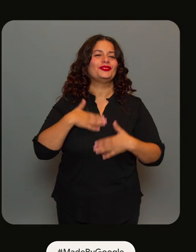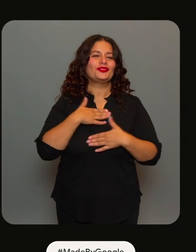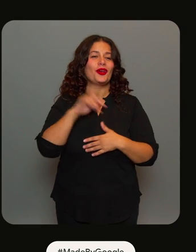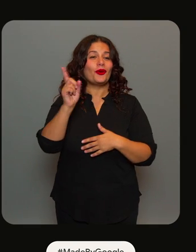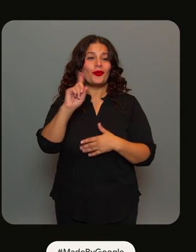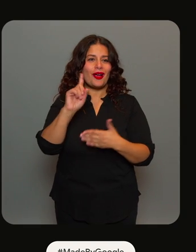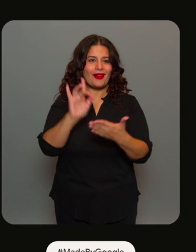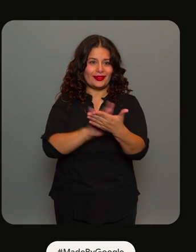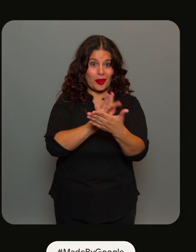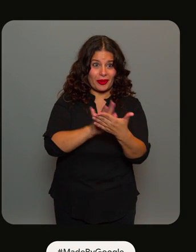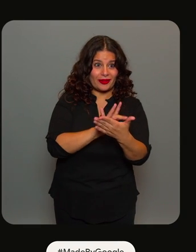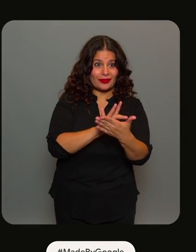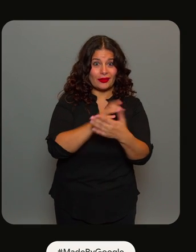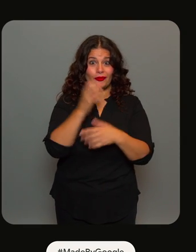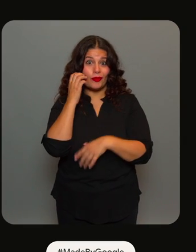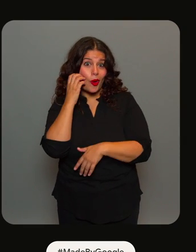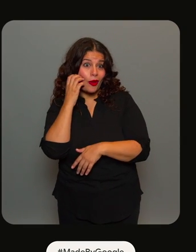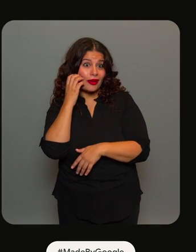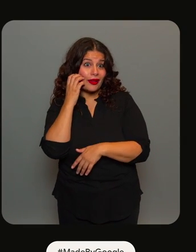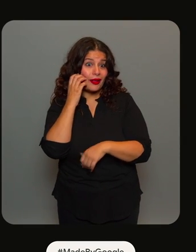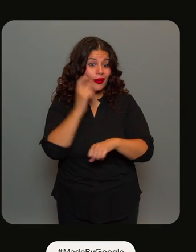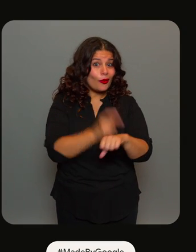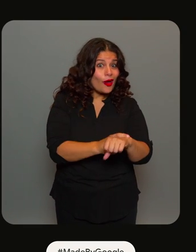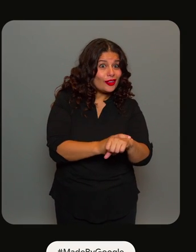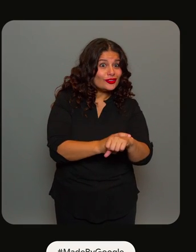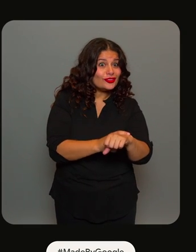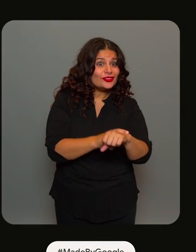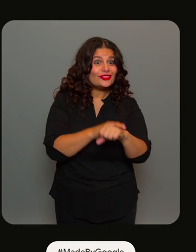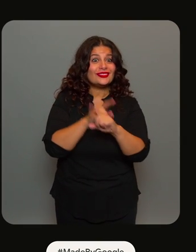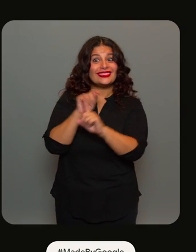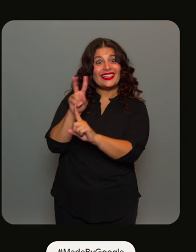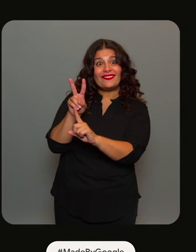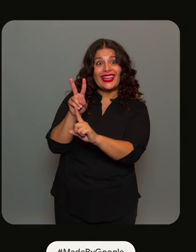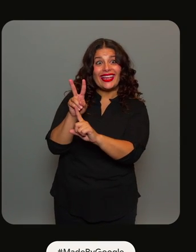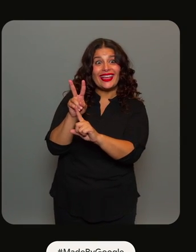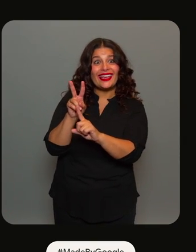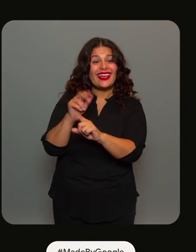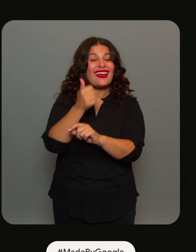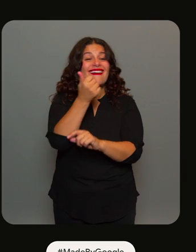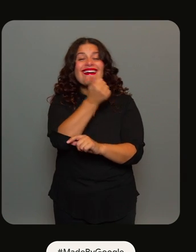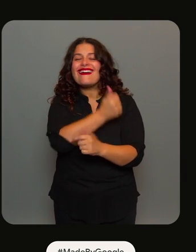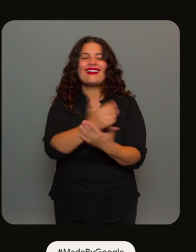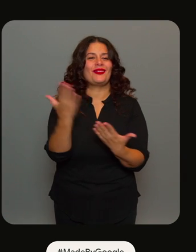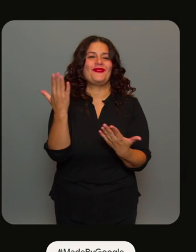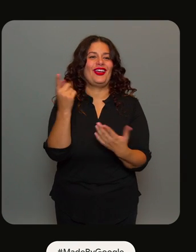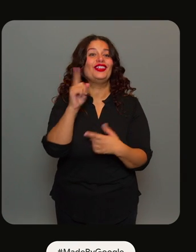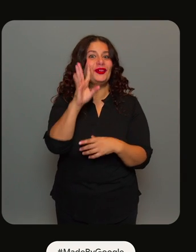Tablet, or Nest Hub in your kitchen, or your bedroom flatscreen with Google TV.